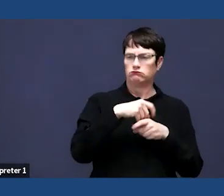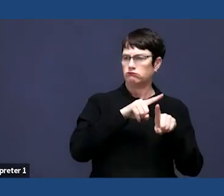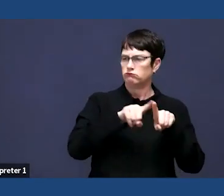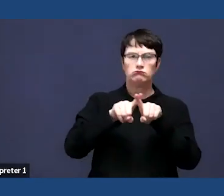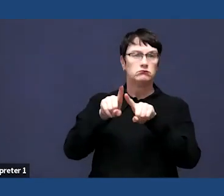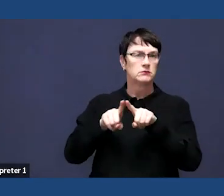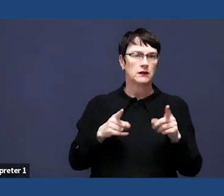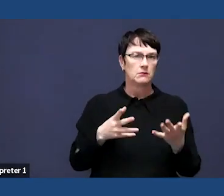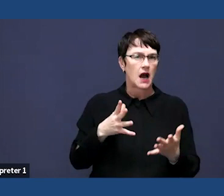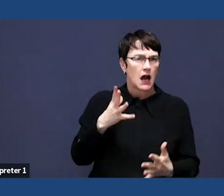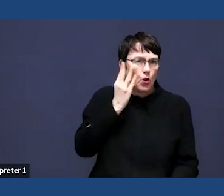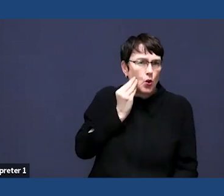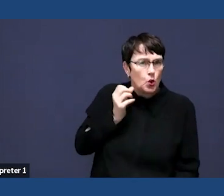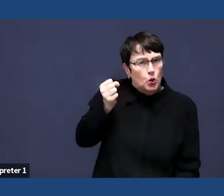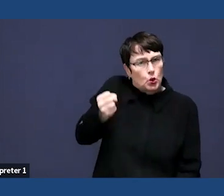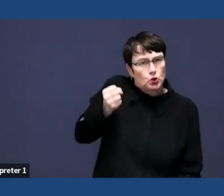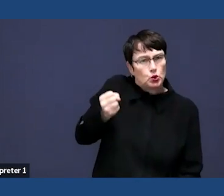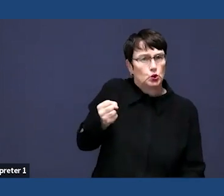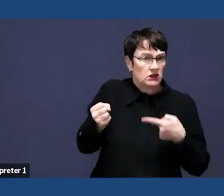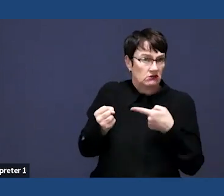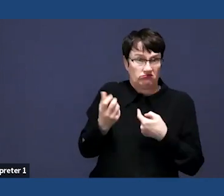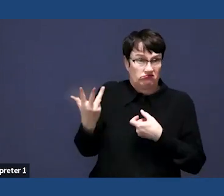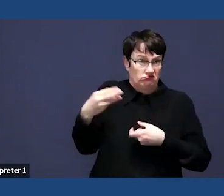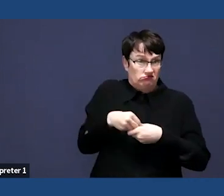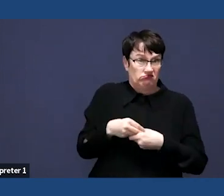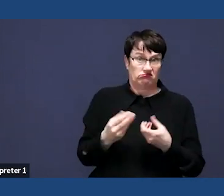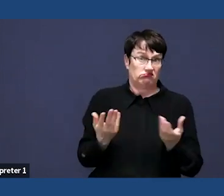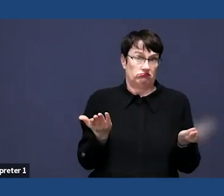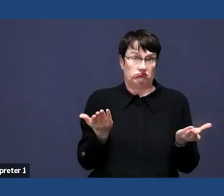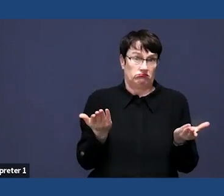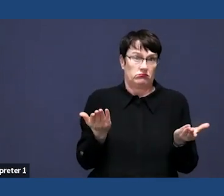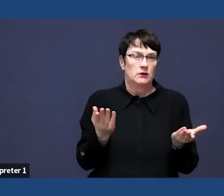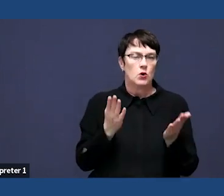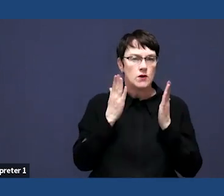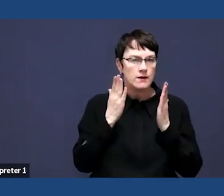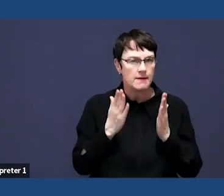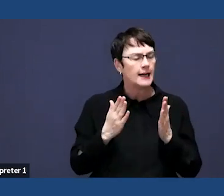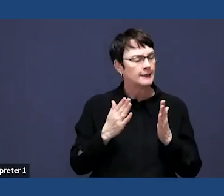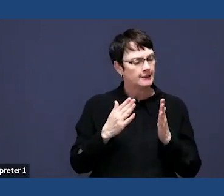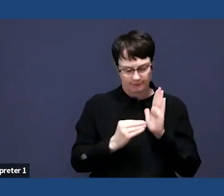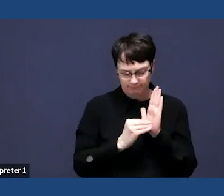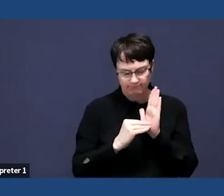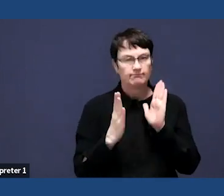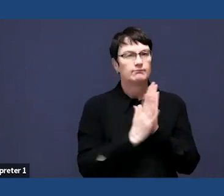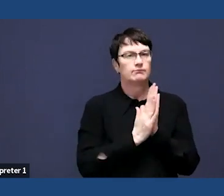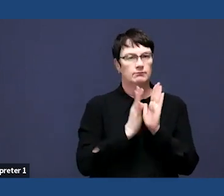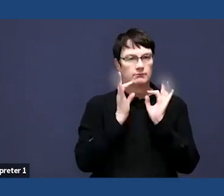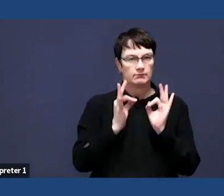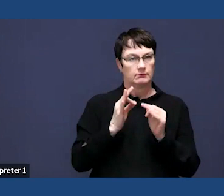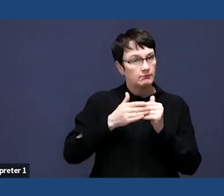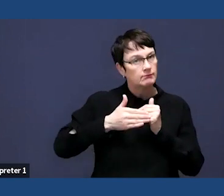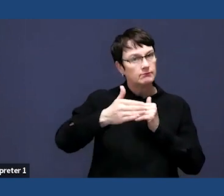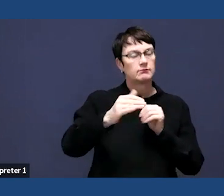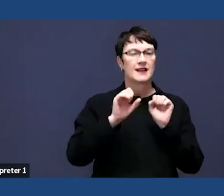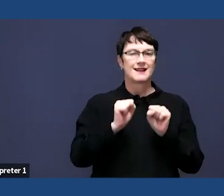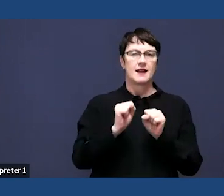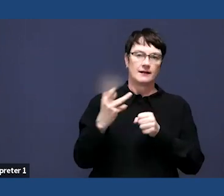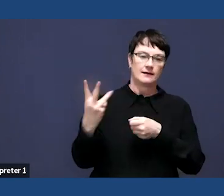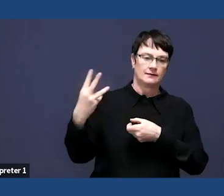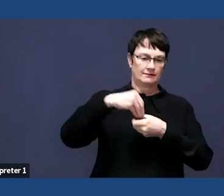older people face as part of the guarantees offered by States governing the rule of law.